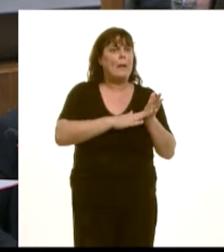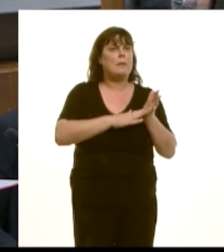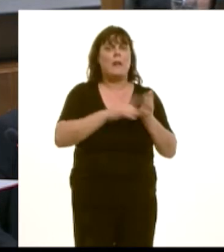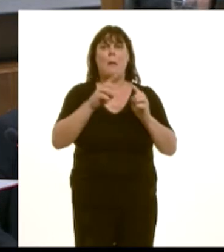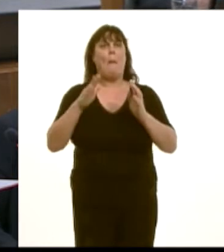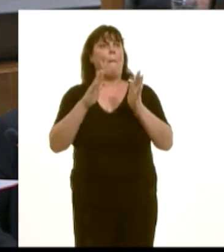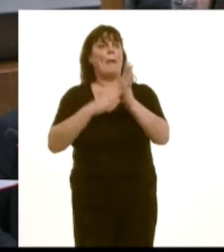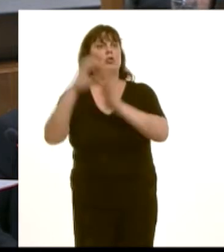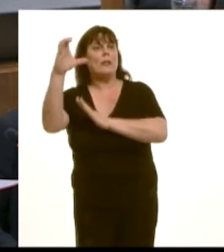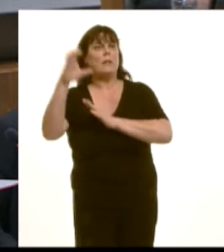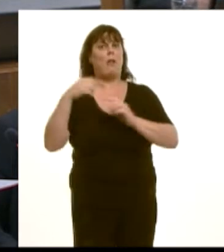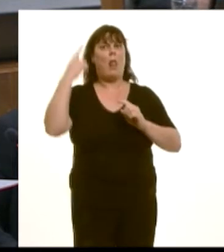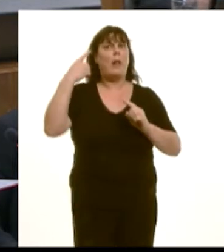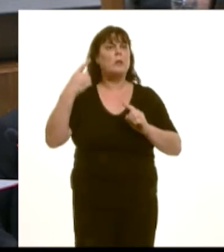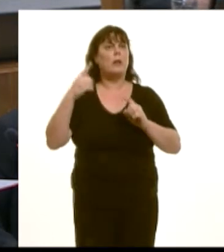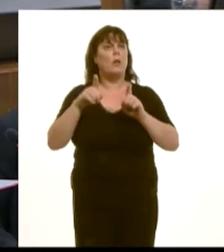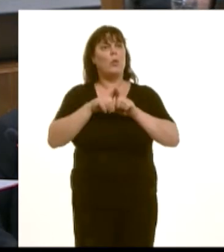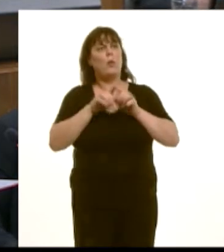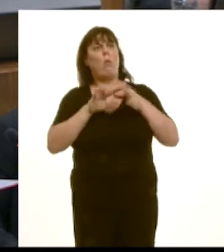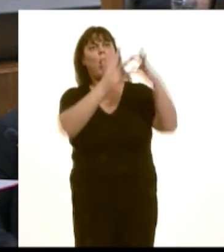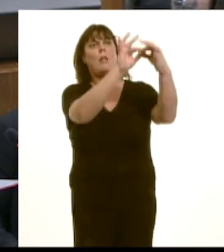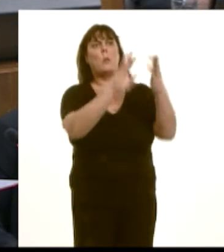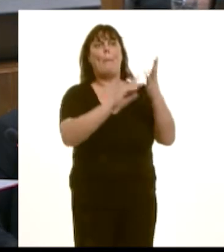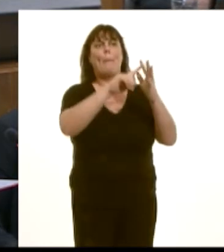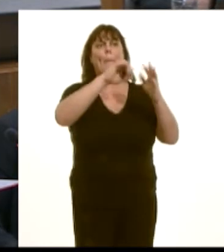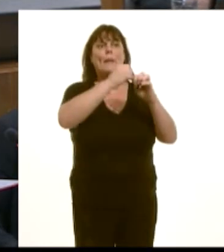west, and, of course, to Maesteg, with plans to improve the service to Maesteg, as well